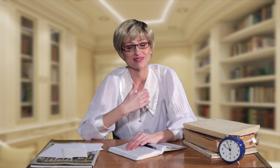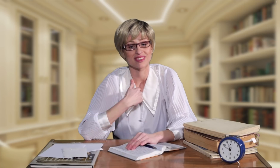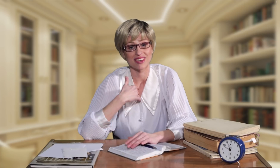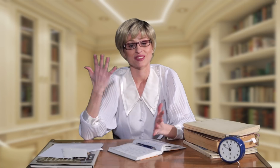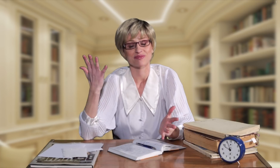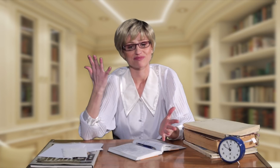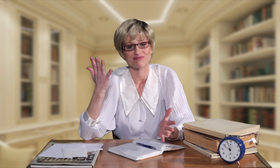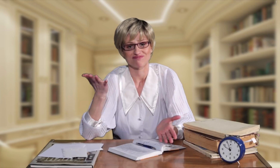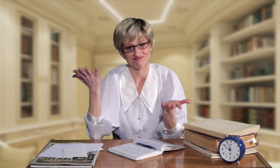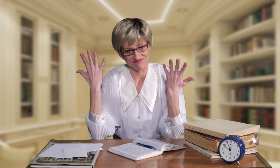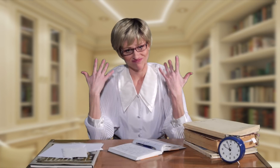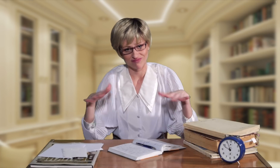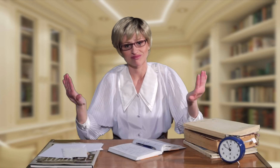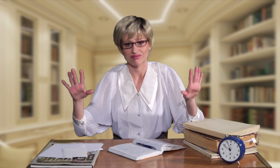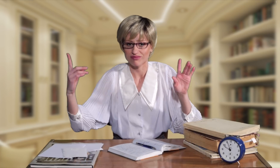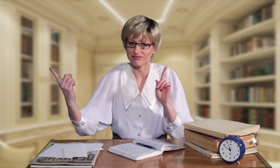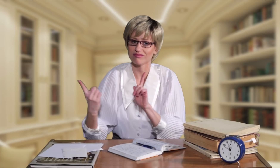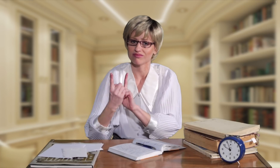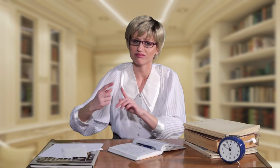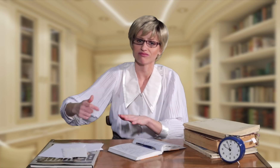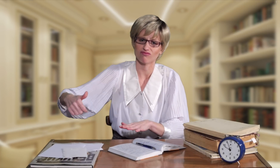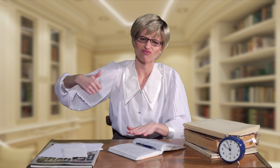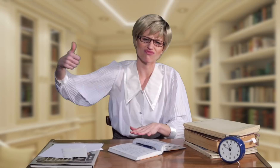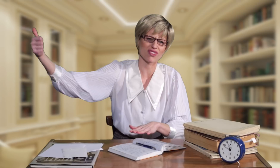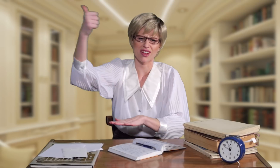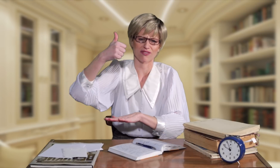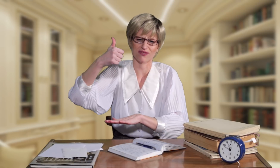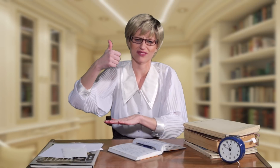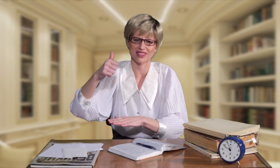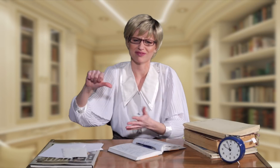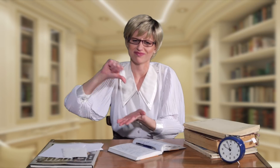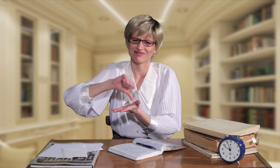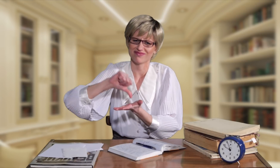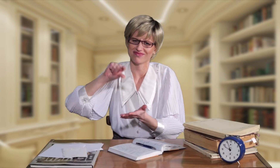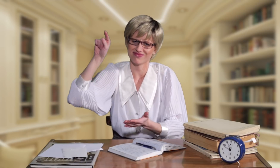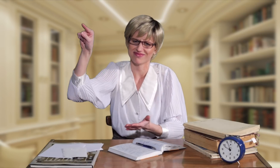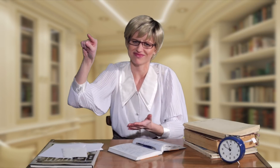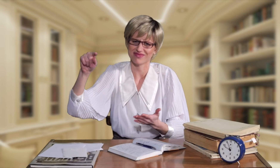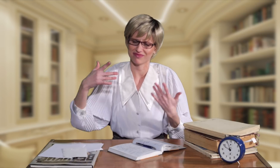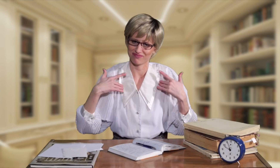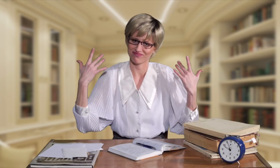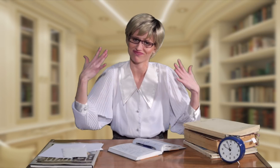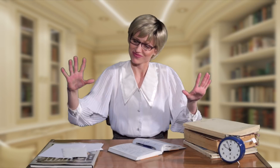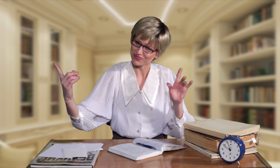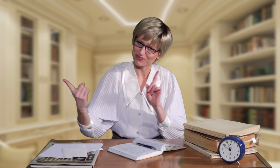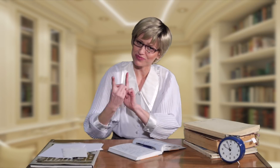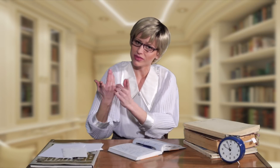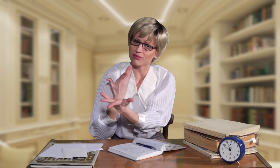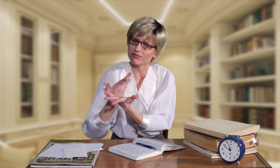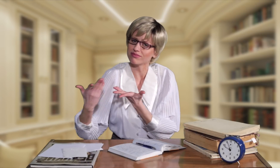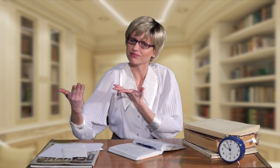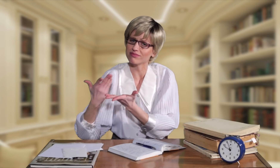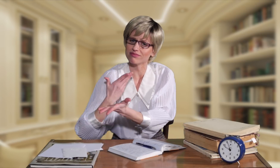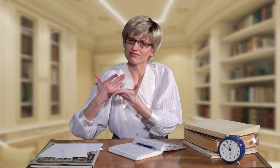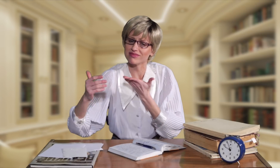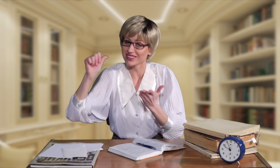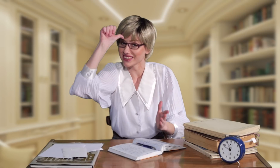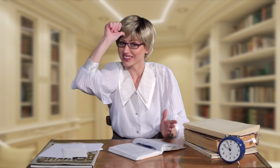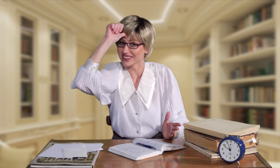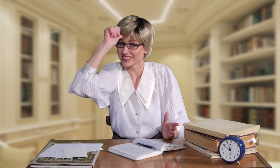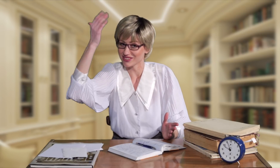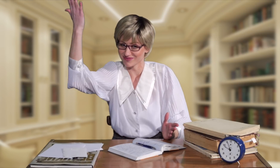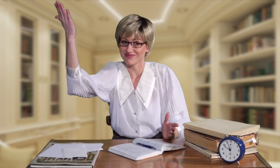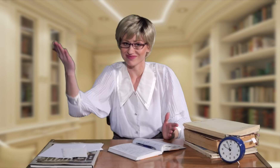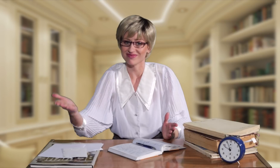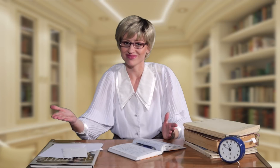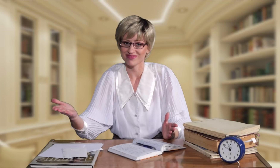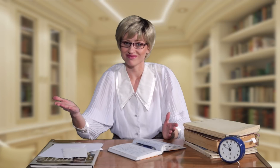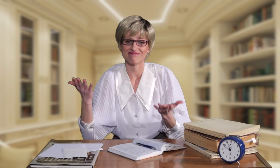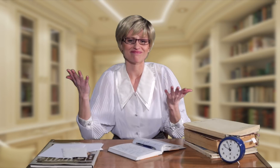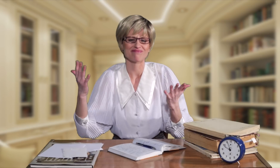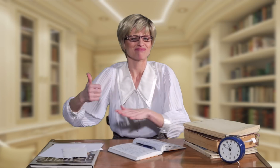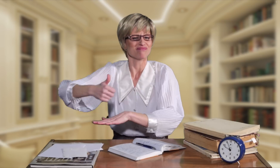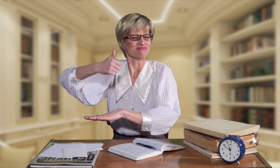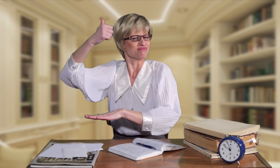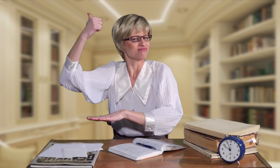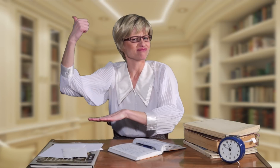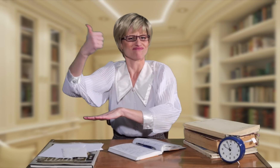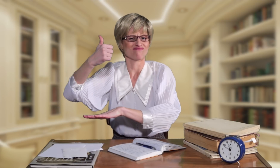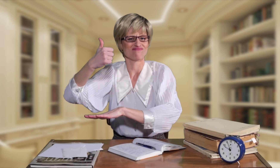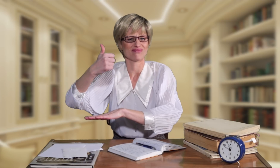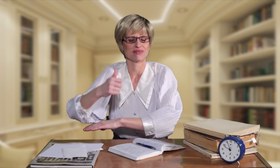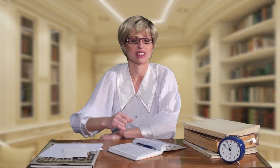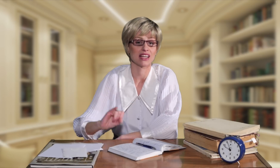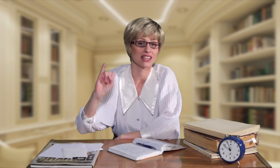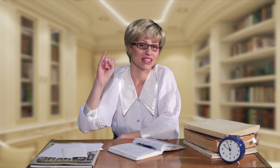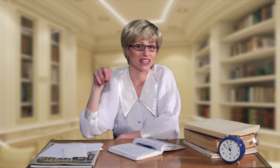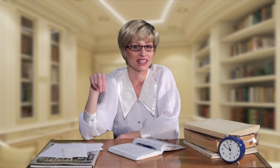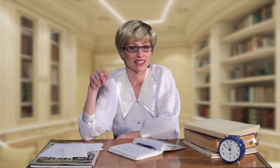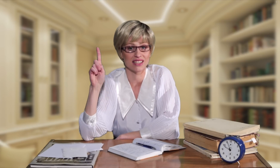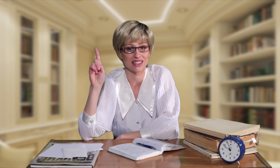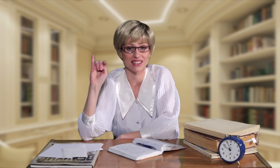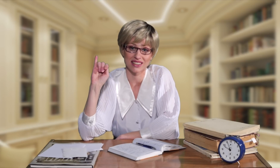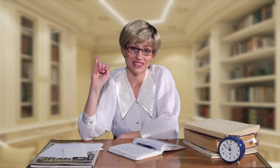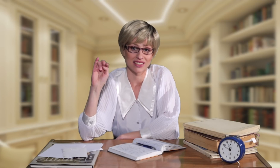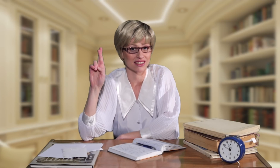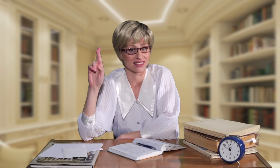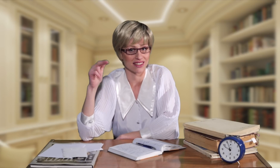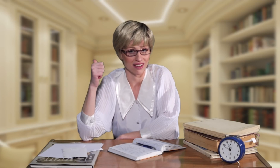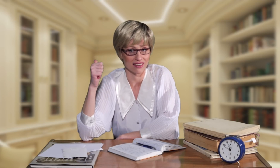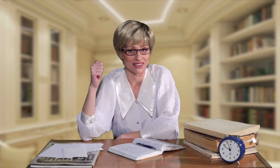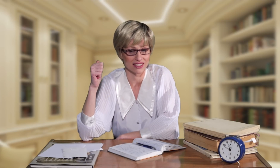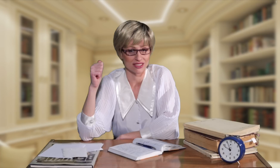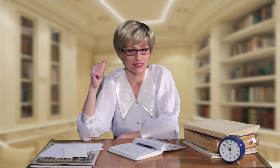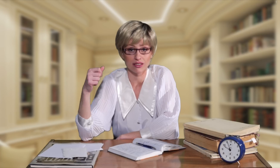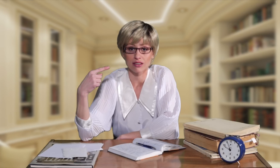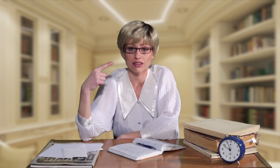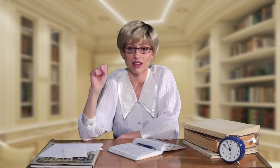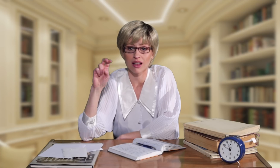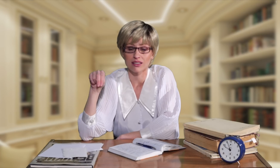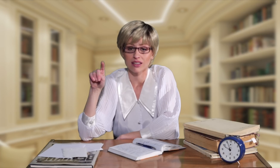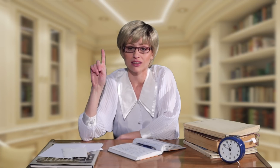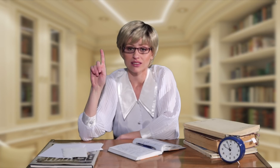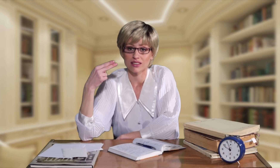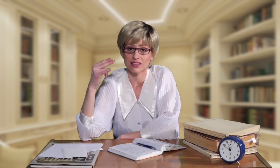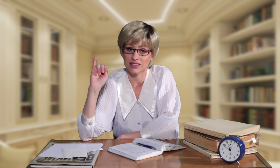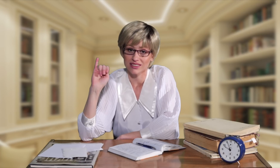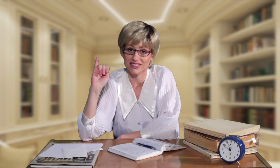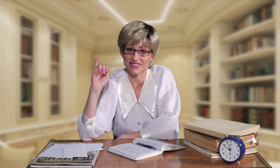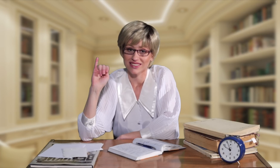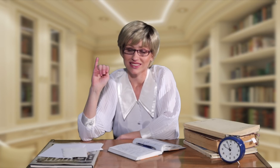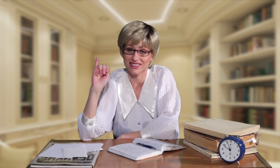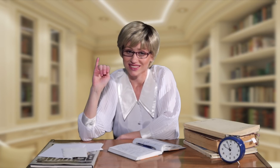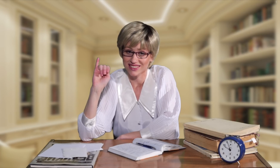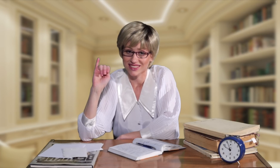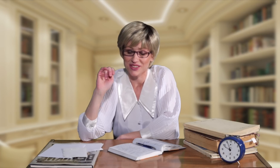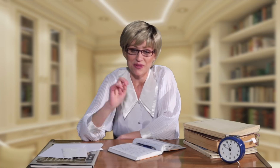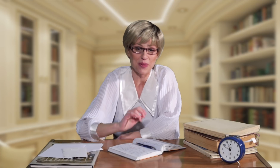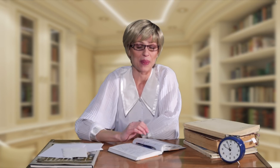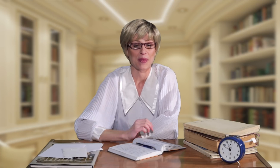I met the Shah of Iran and talked to Indira Gandhi in India.